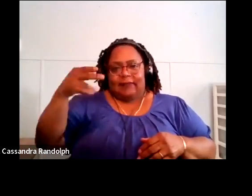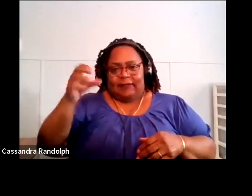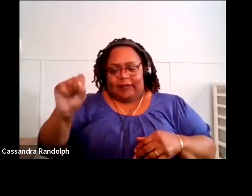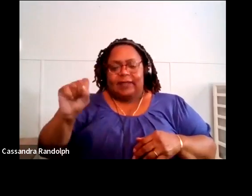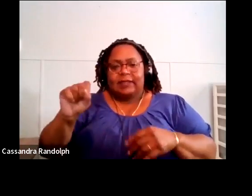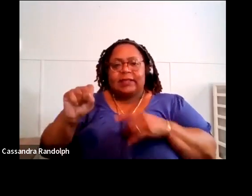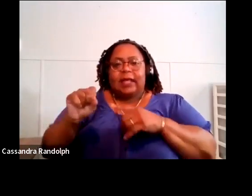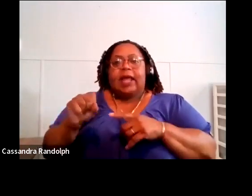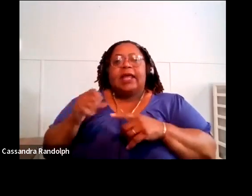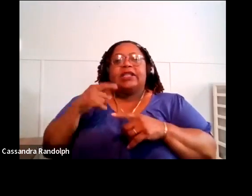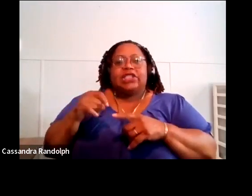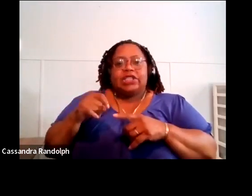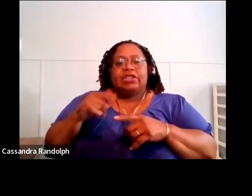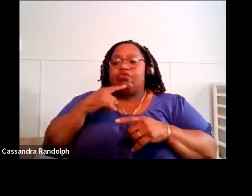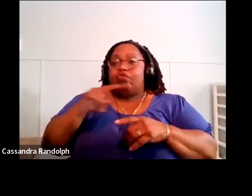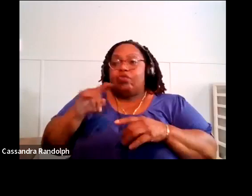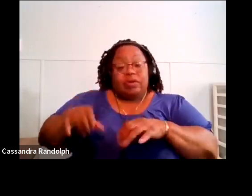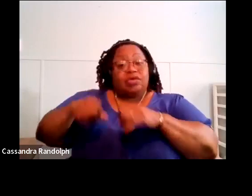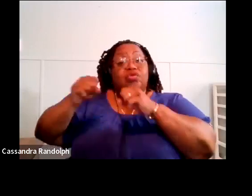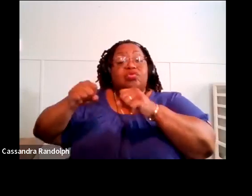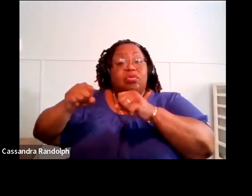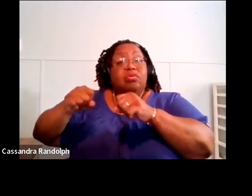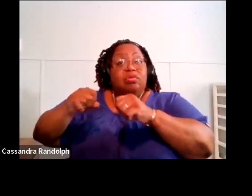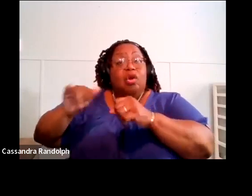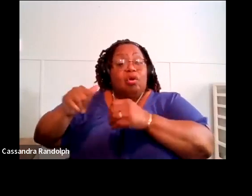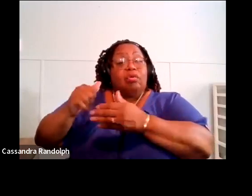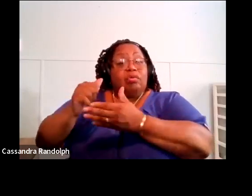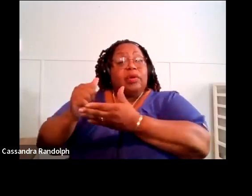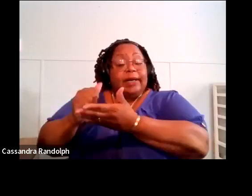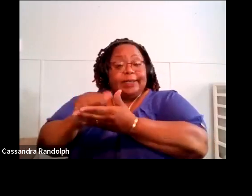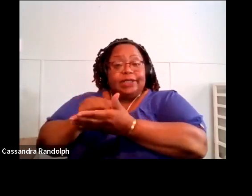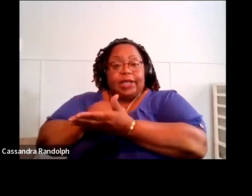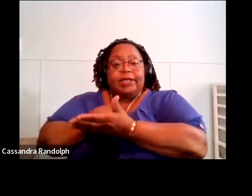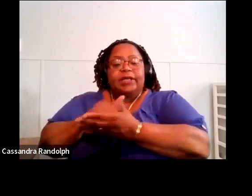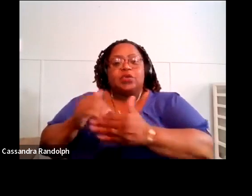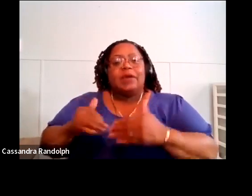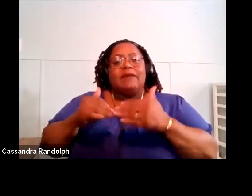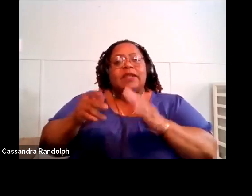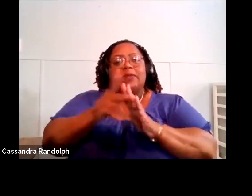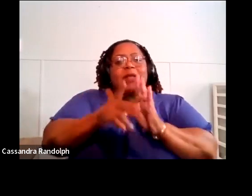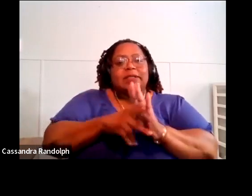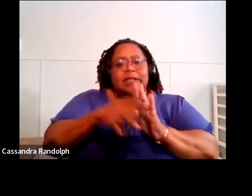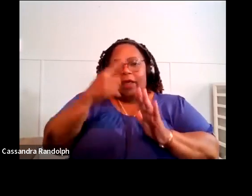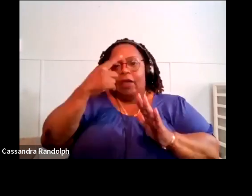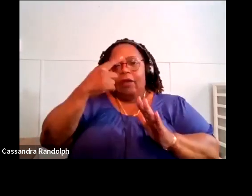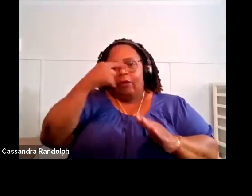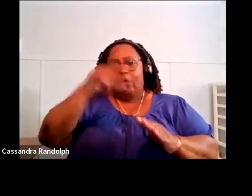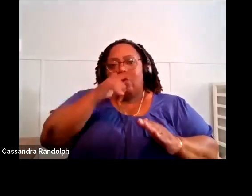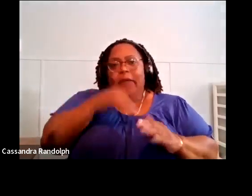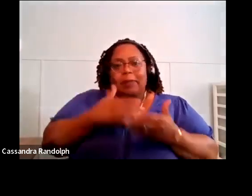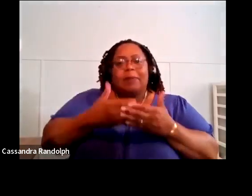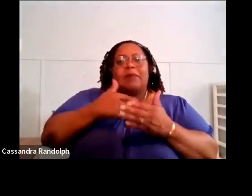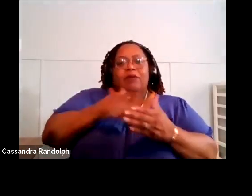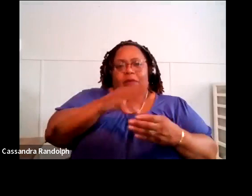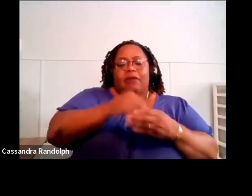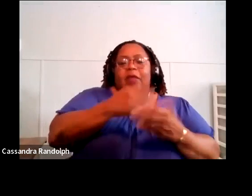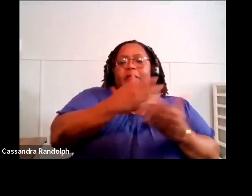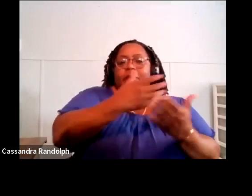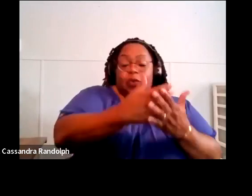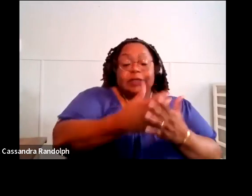» Absolutely. For that I can give a big highlight to one of my colleagues who is also in West Philly. taken upon her legislative